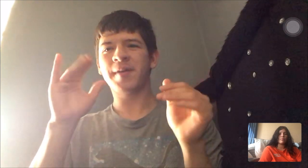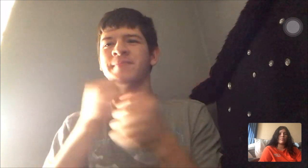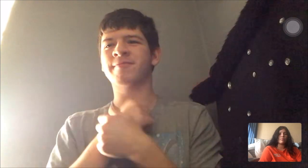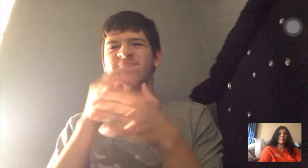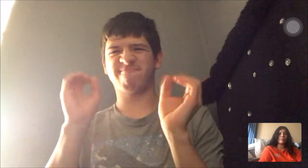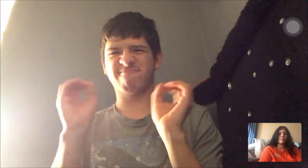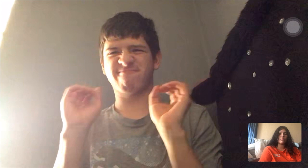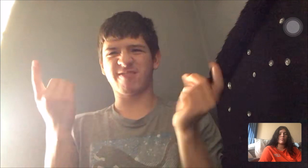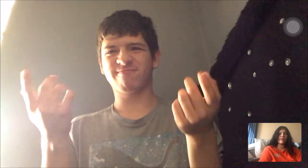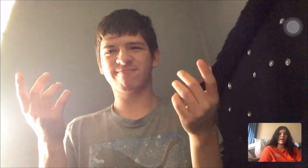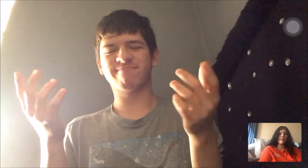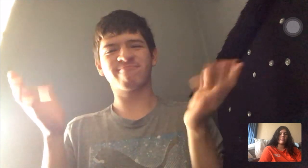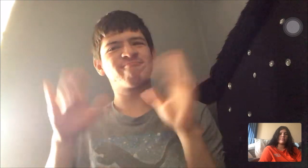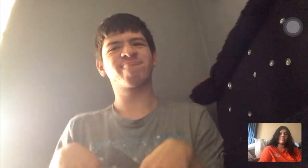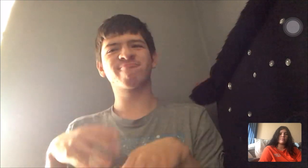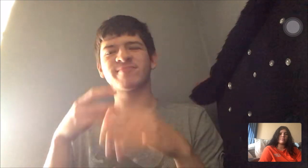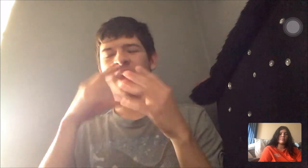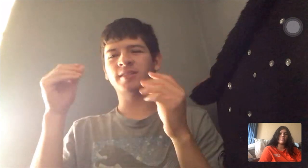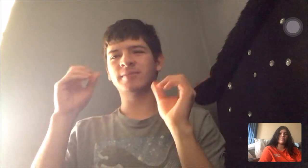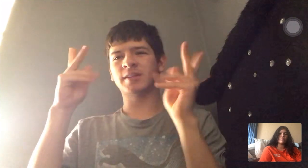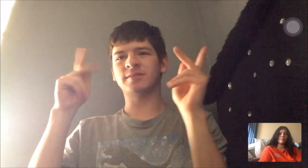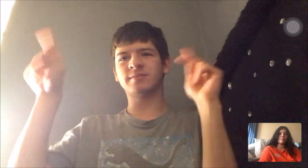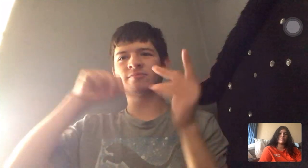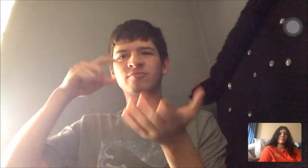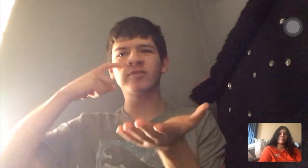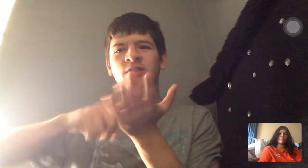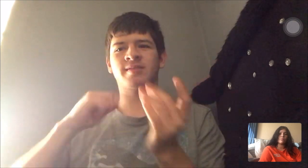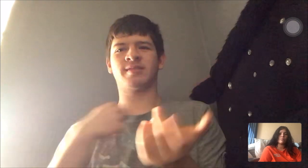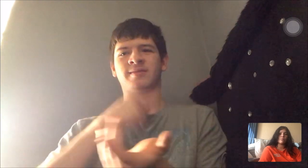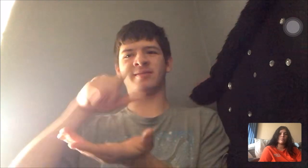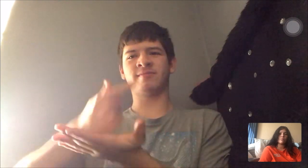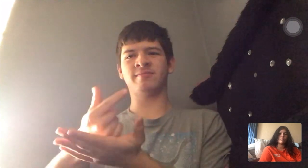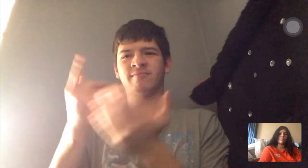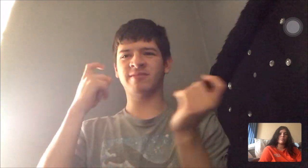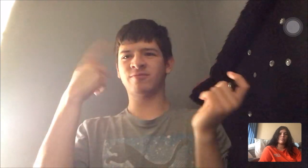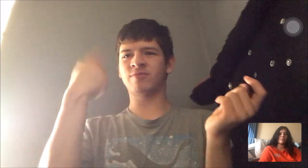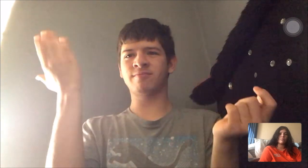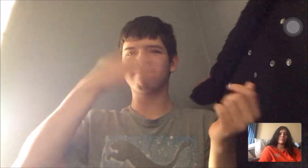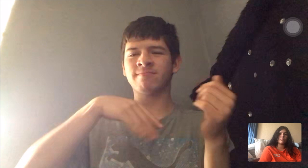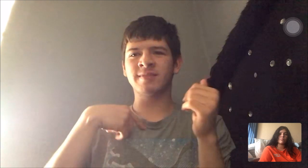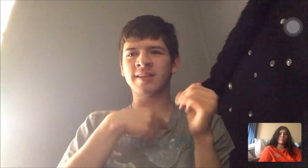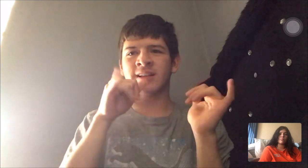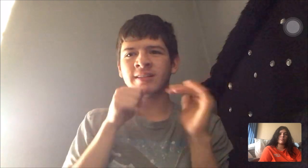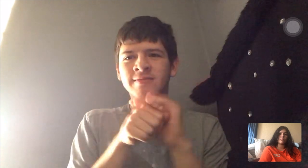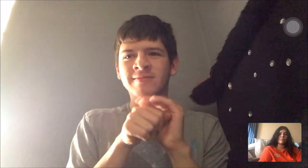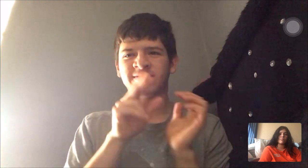without all of that goodbyes and hugs. That makes many people don’t recognize the Class of 2020 because it looks hidden.